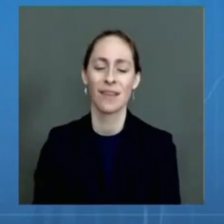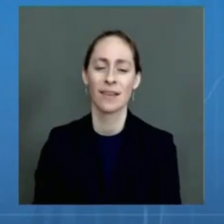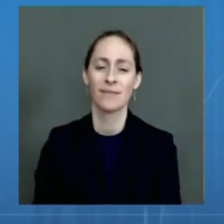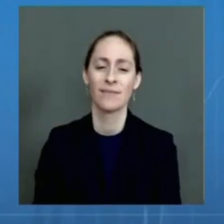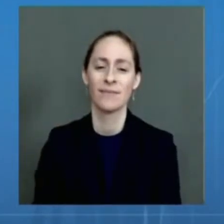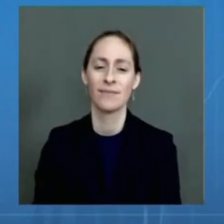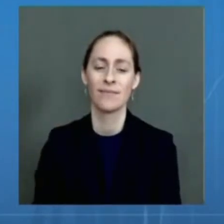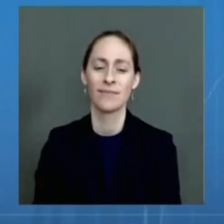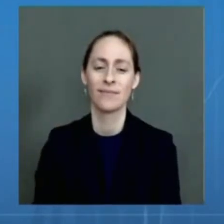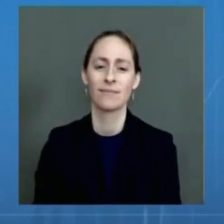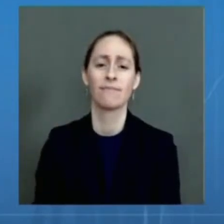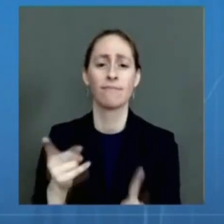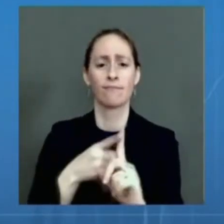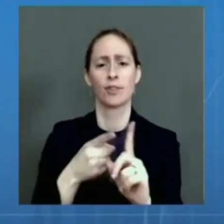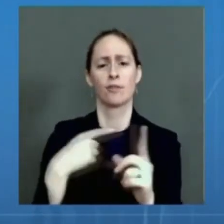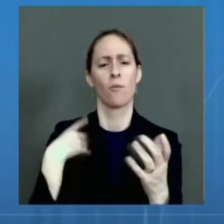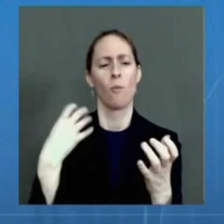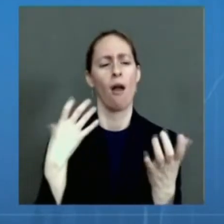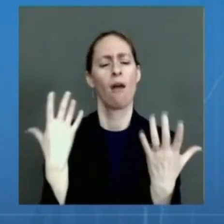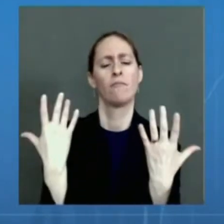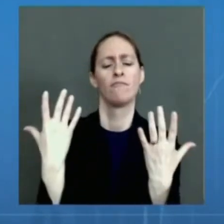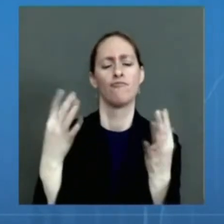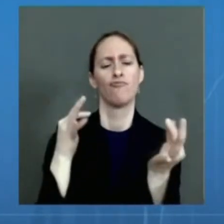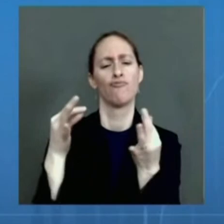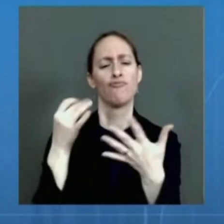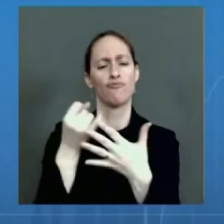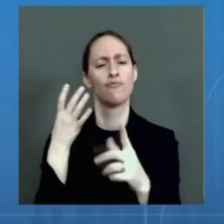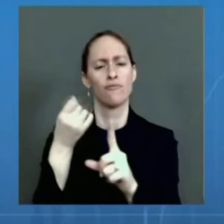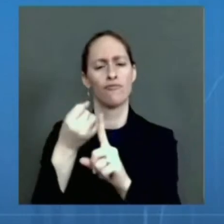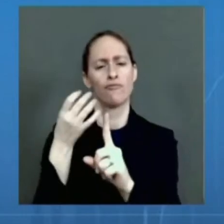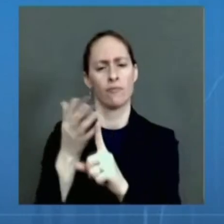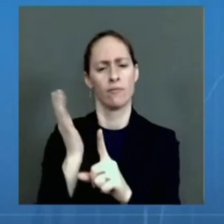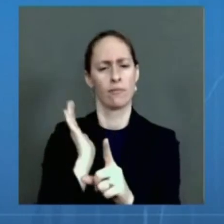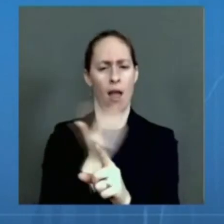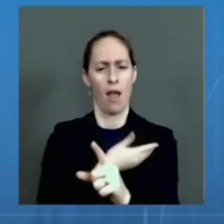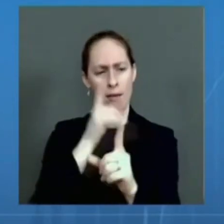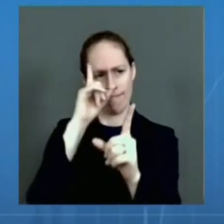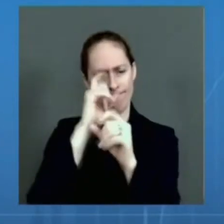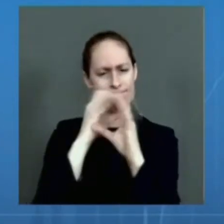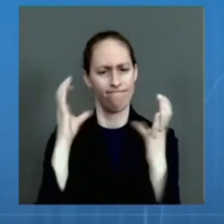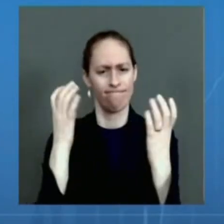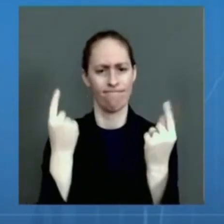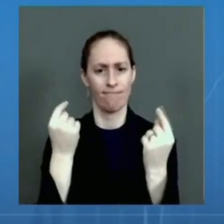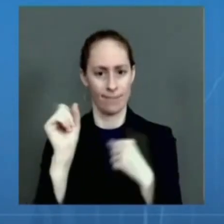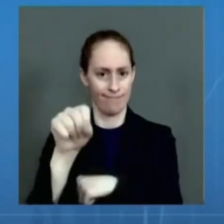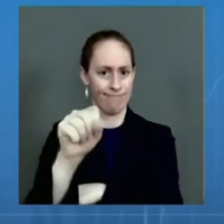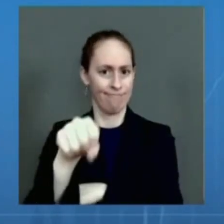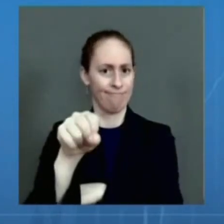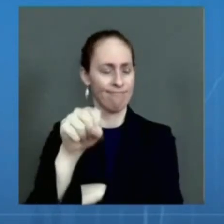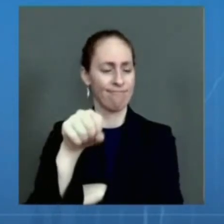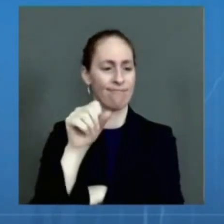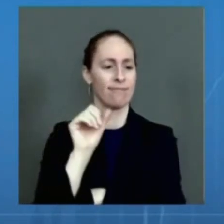THIS MOMENT. AS WE'VE EXPLAINED IN PRIOR BRIEFINGS THE OMICRON VARIANT IS MORE TRANCE MISSABLE IN OUR